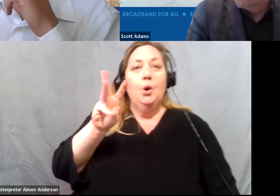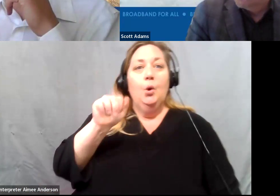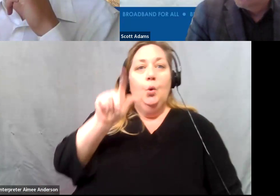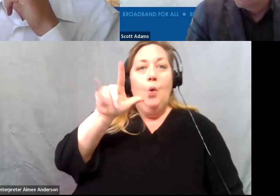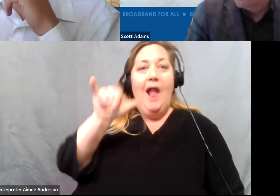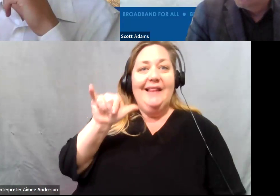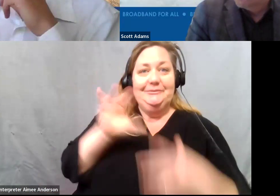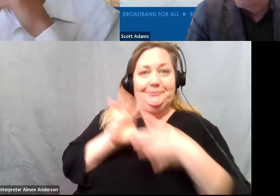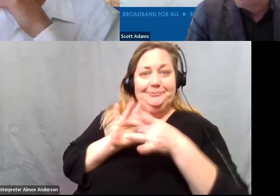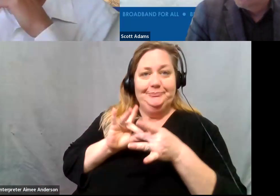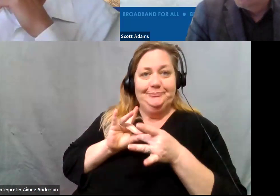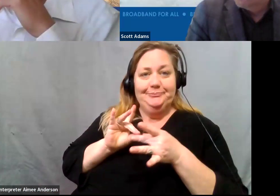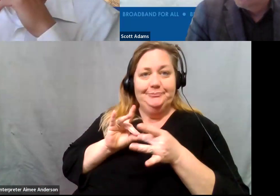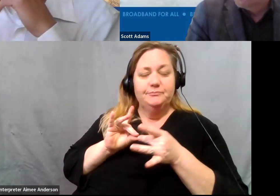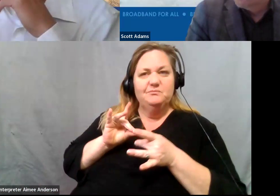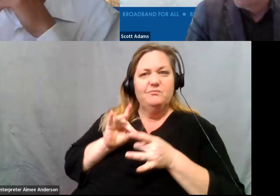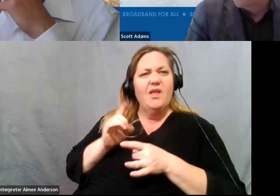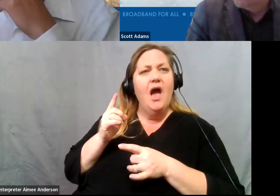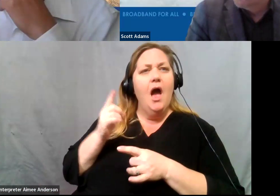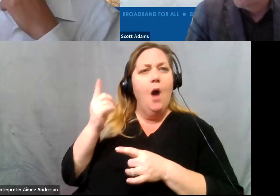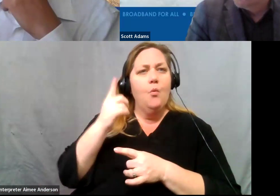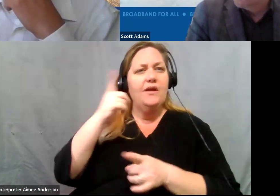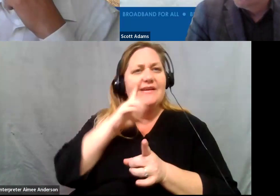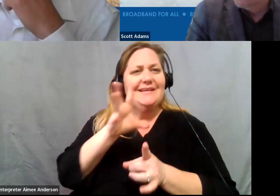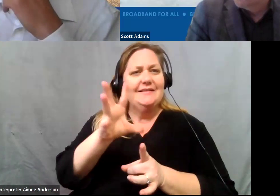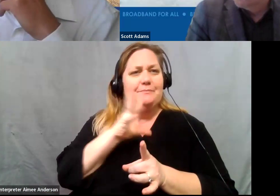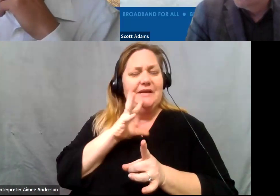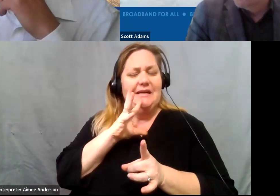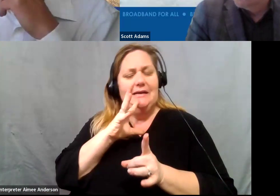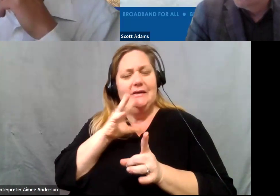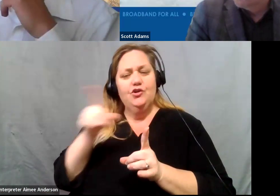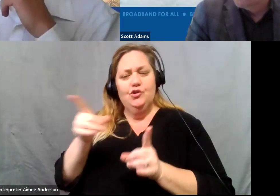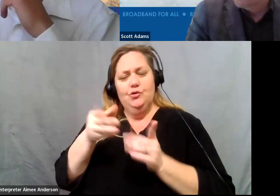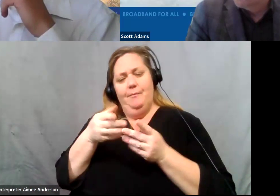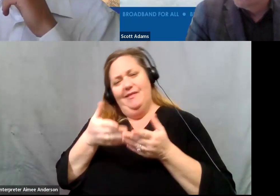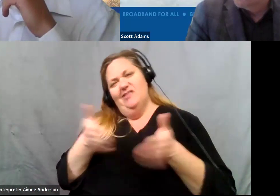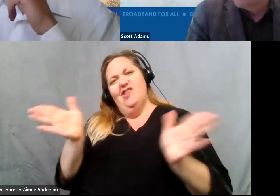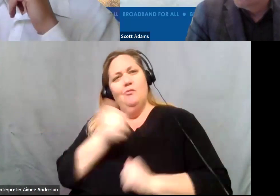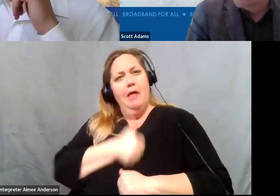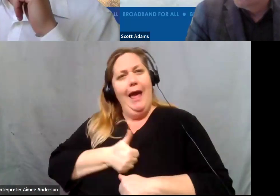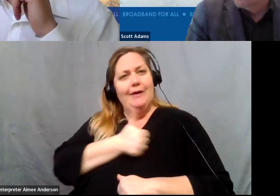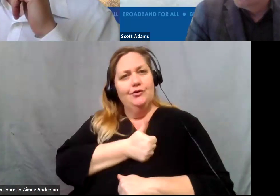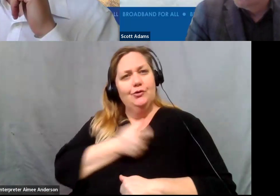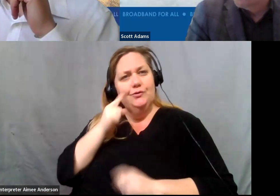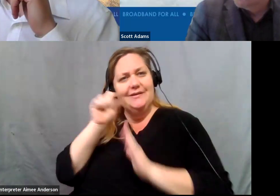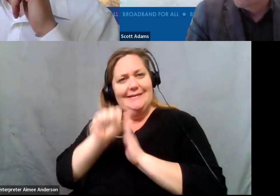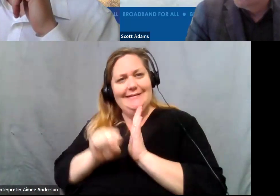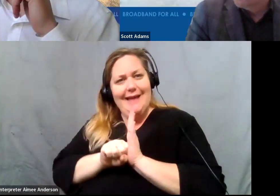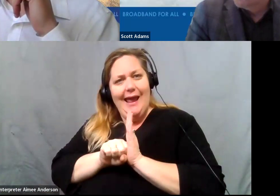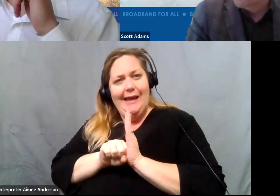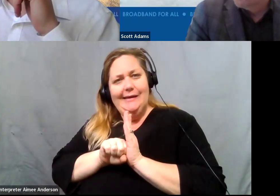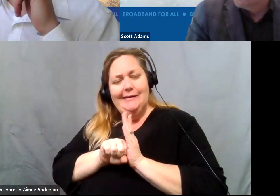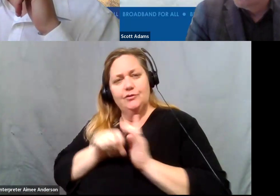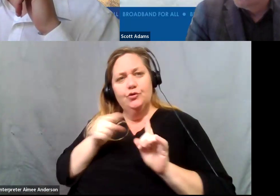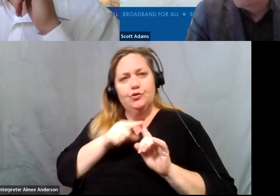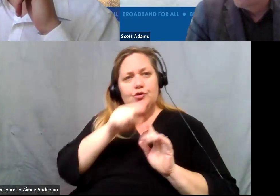for a moment to the general attitude of the State towards city and subregional digital equity plans